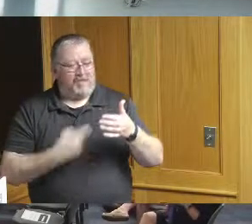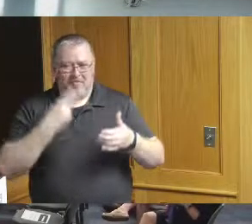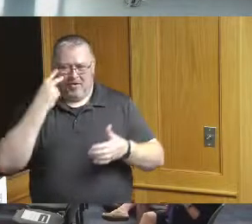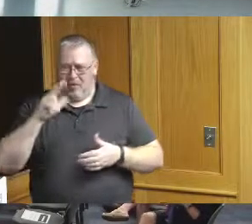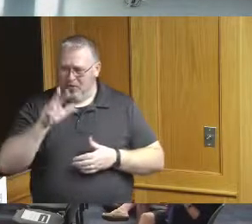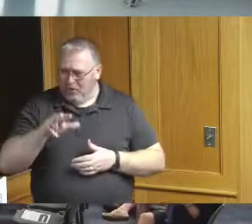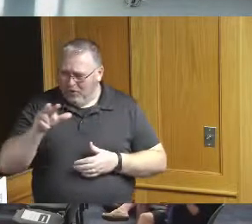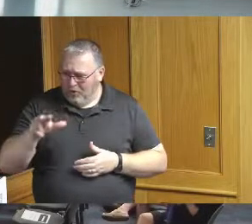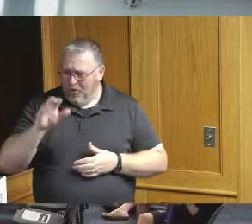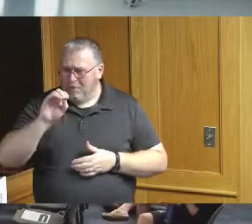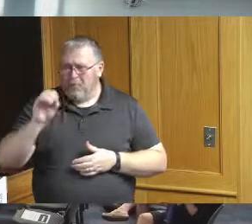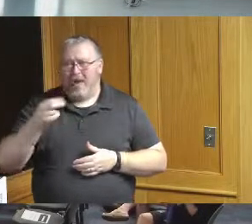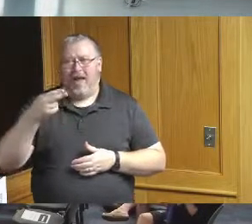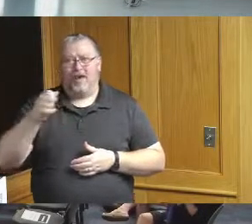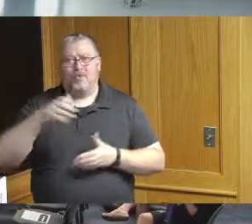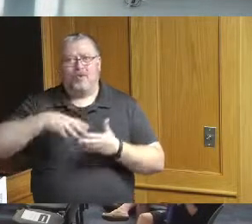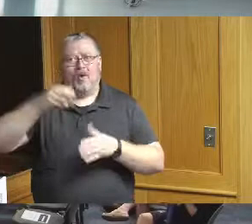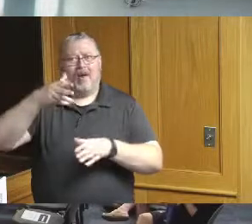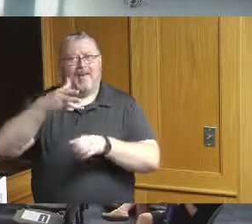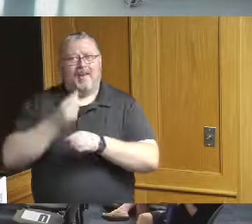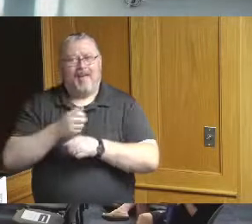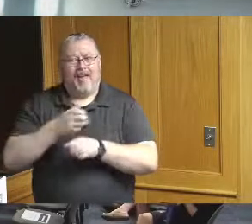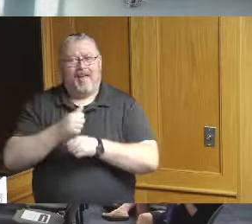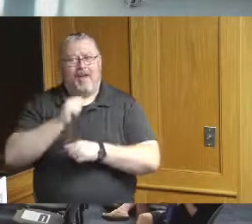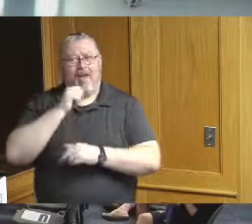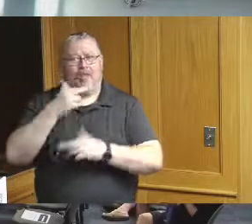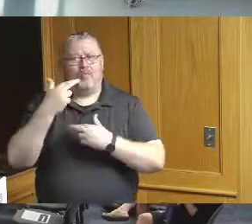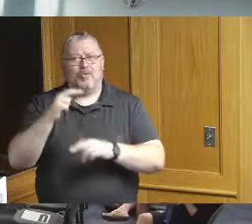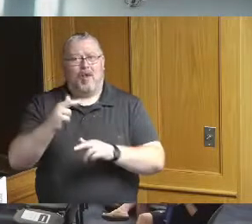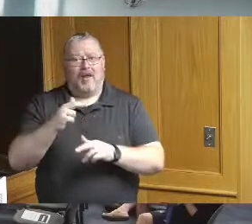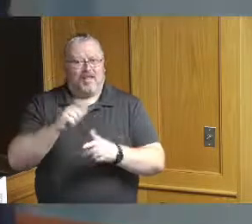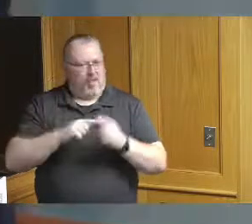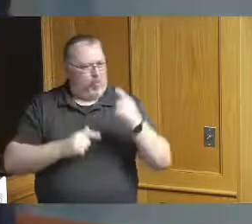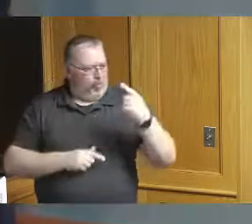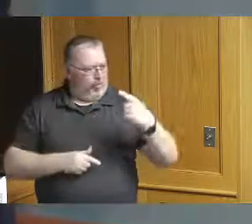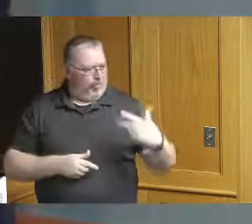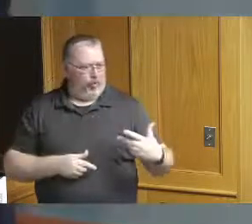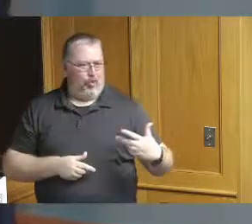of the high school students receive unrestricted records that's only a third of the of the children